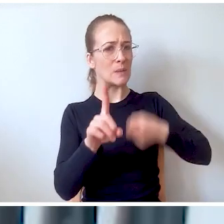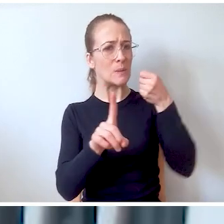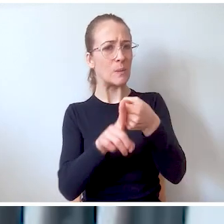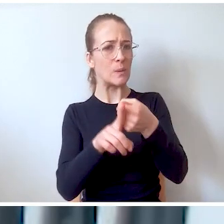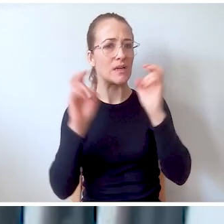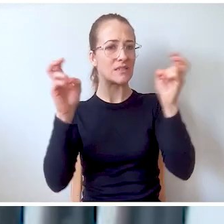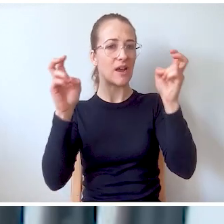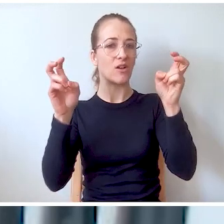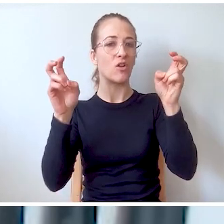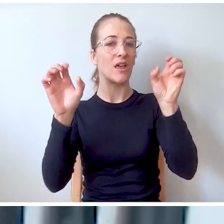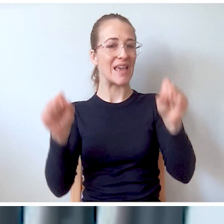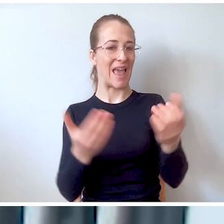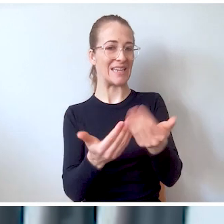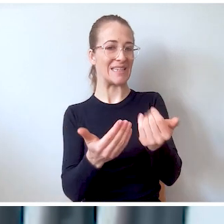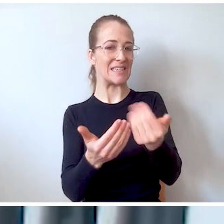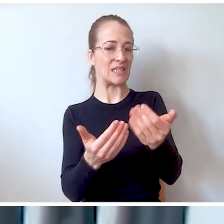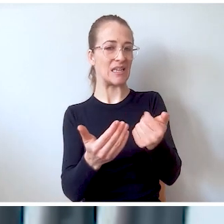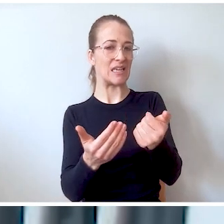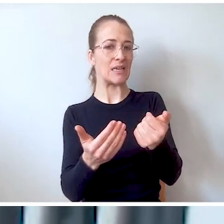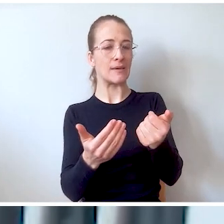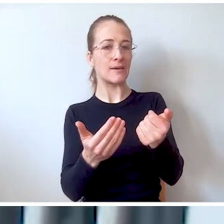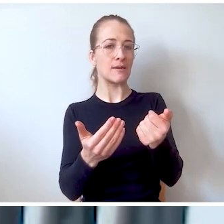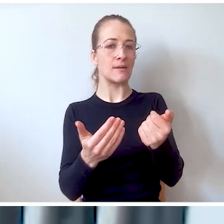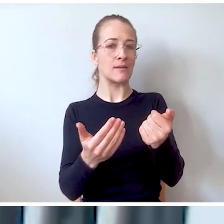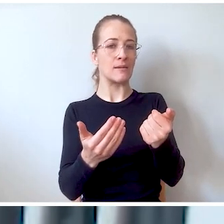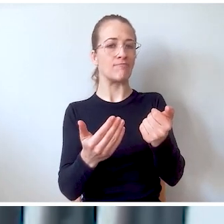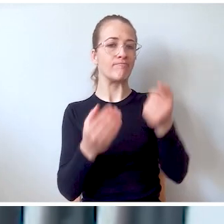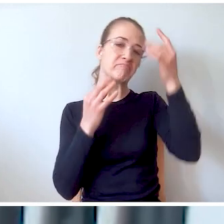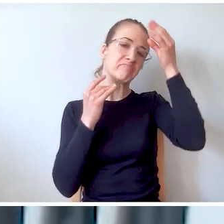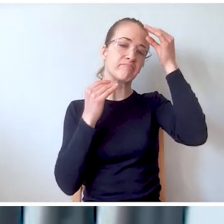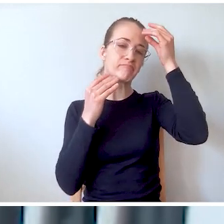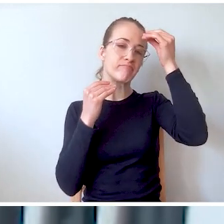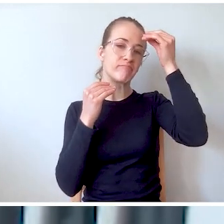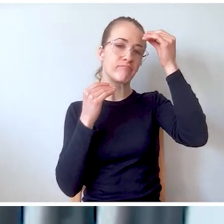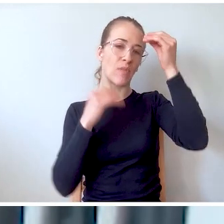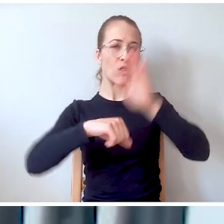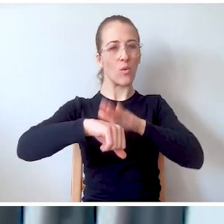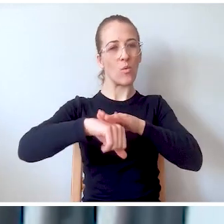and could easily be just thought of as the warning that you give to children